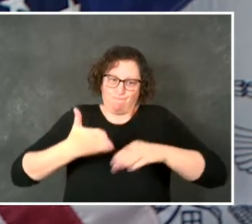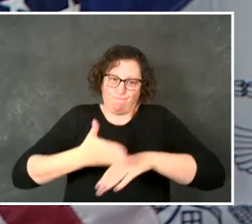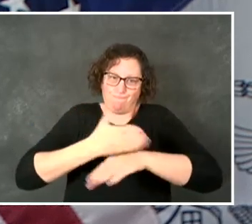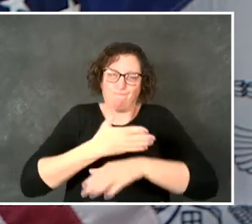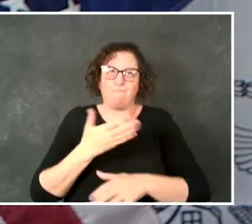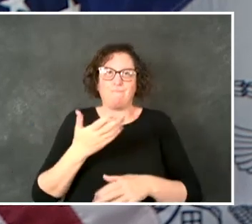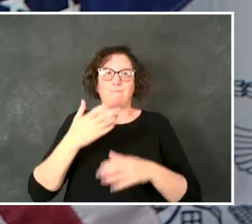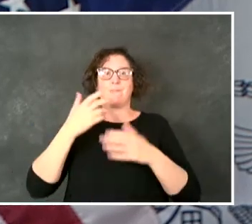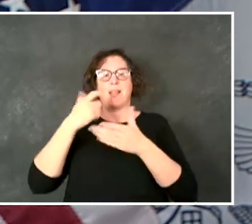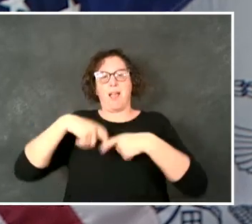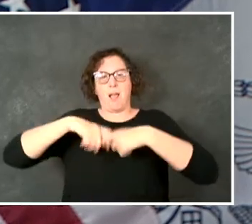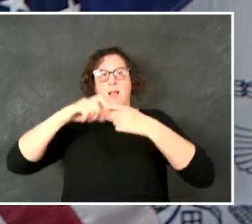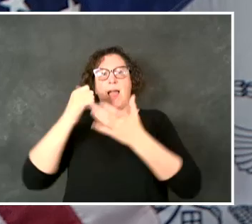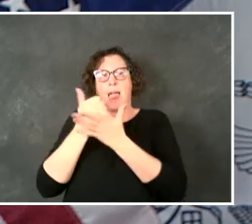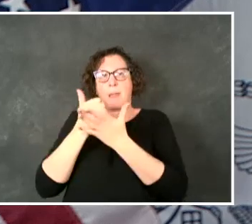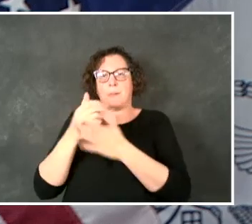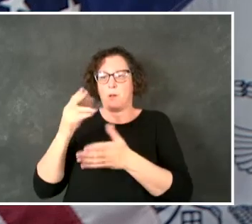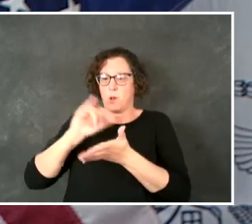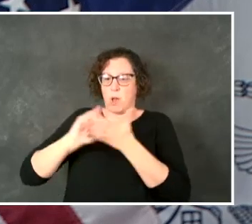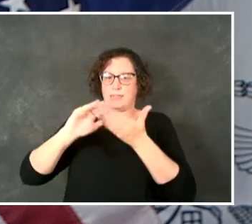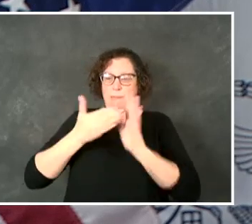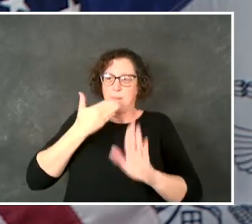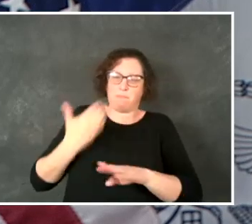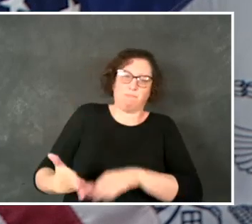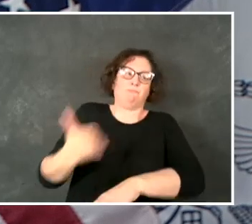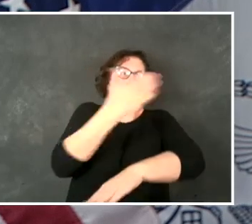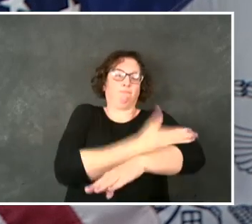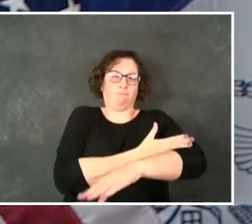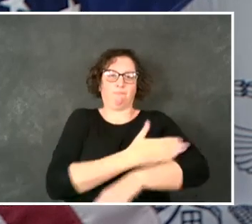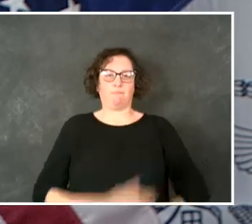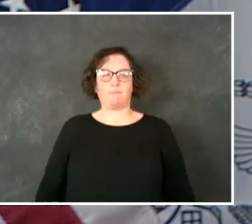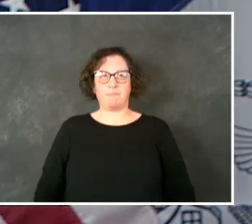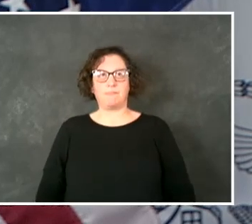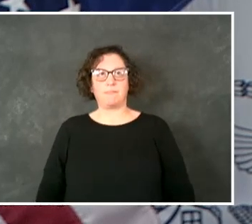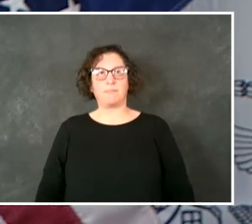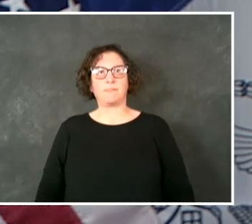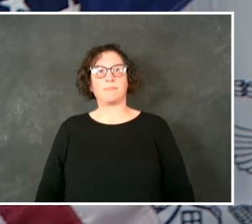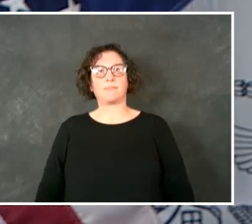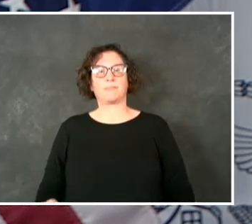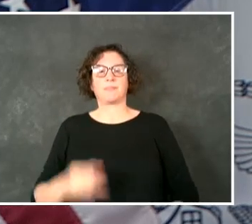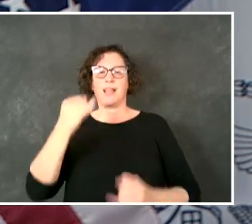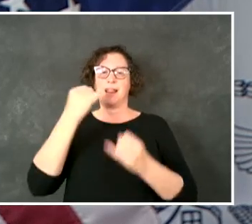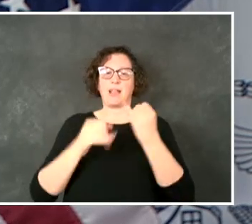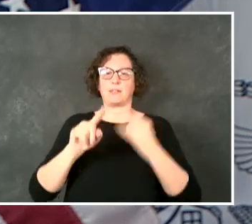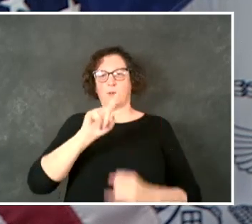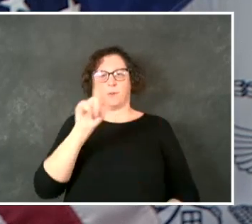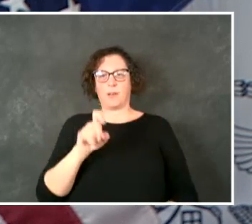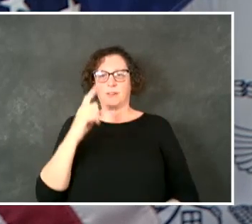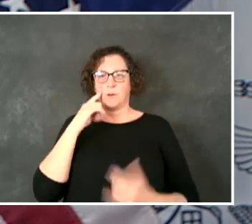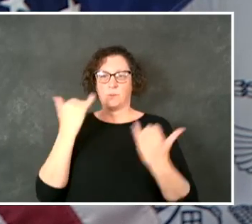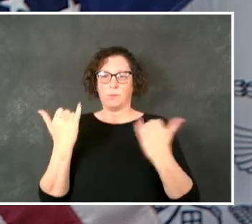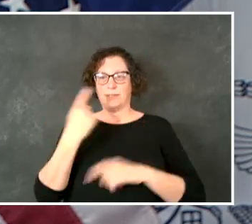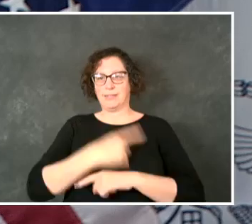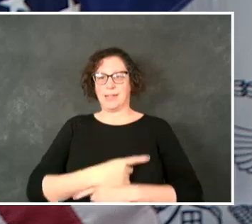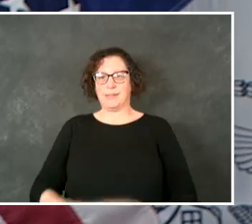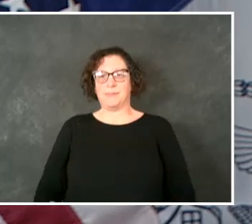WE GO FROM HERE. I BELIEVE T HE ACTIONS CAN TAKE ANOTHER BIG BITE OUT OF INEQUALITY AND MOVE US FORWARD.